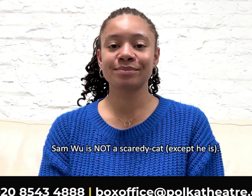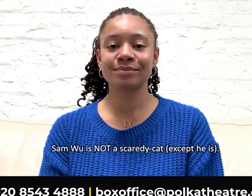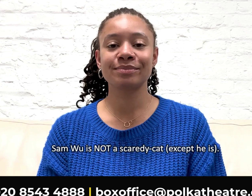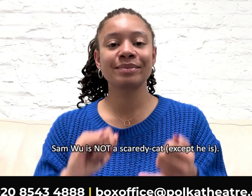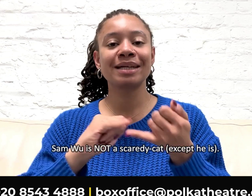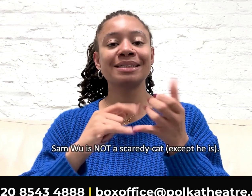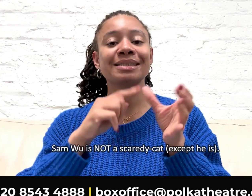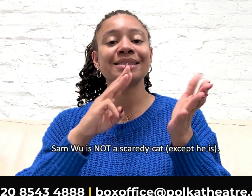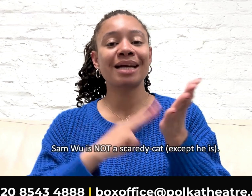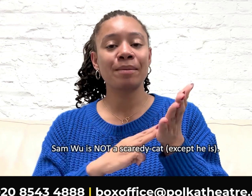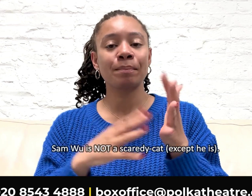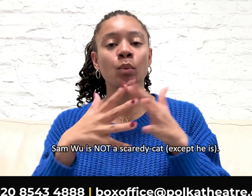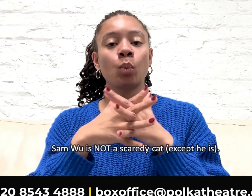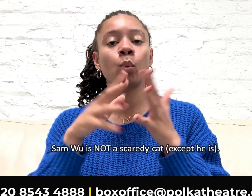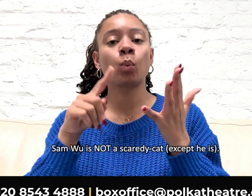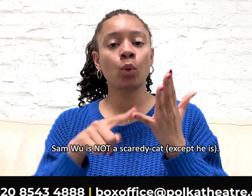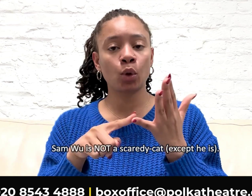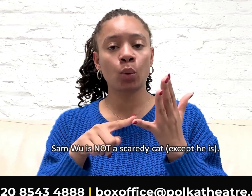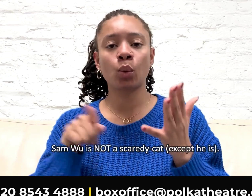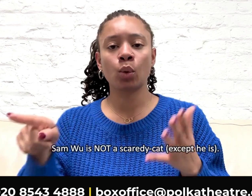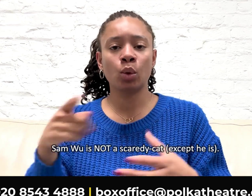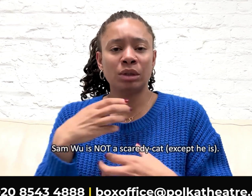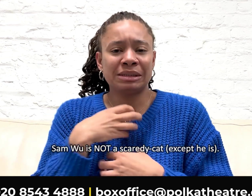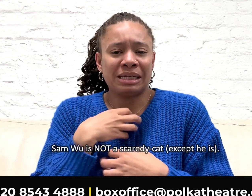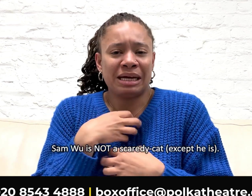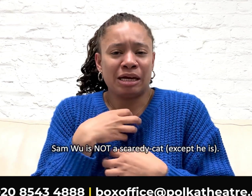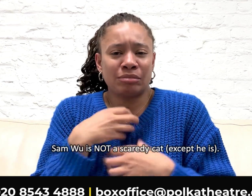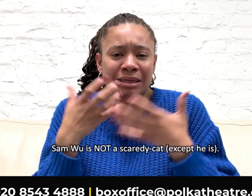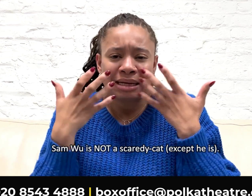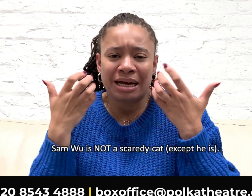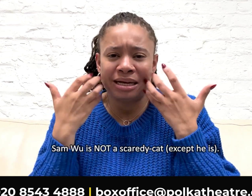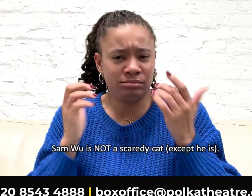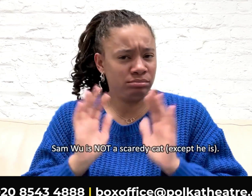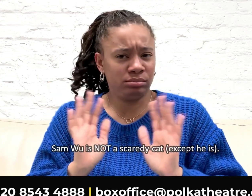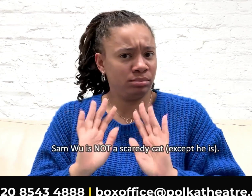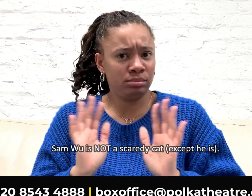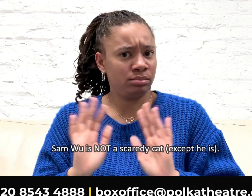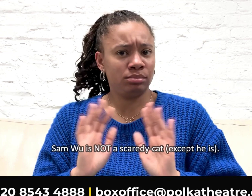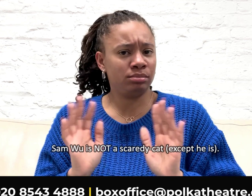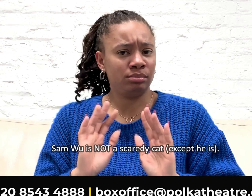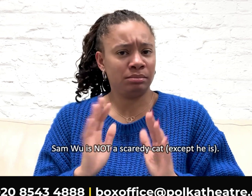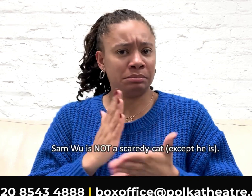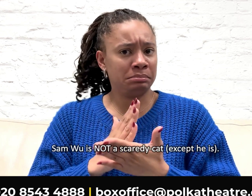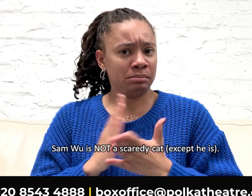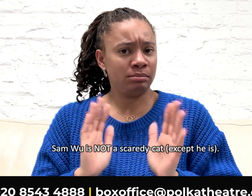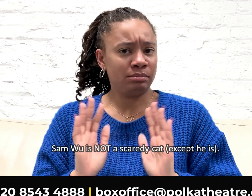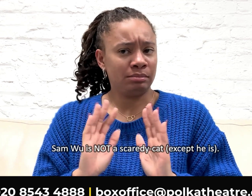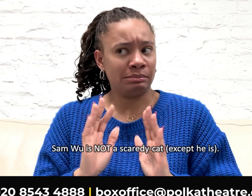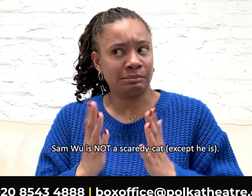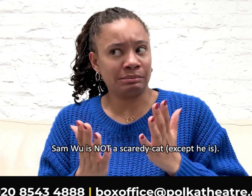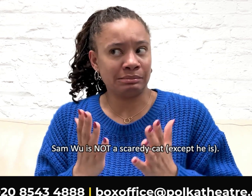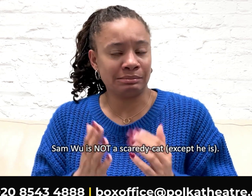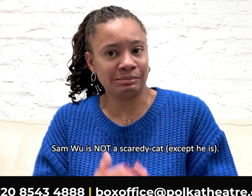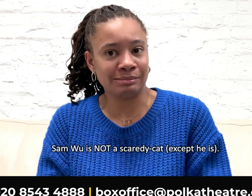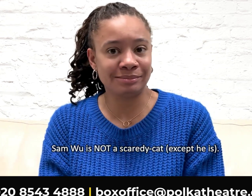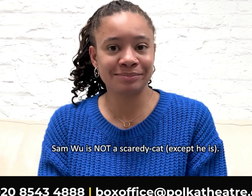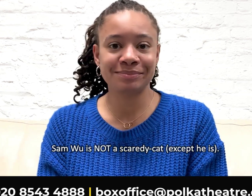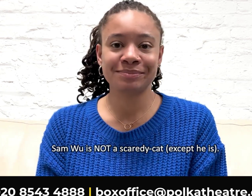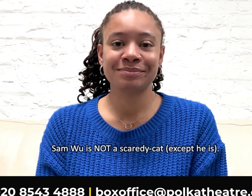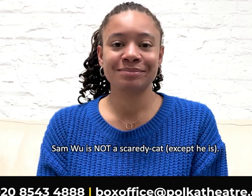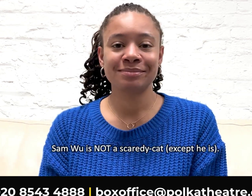Sam Wu is NOT a scaredy-cat (except he is).